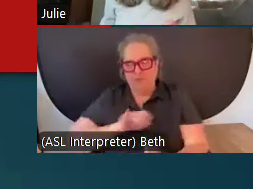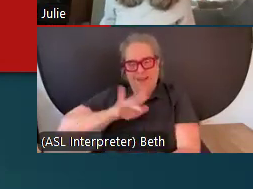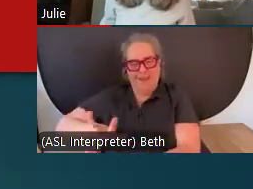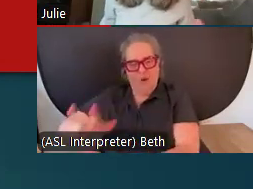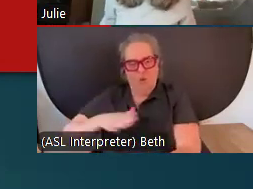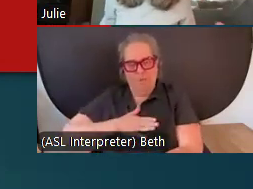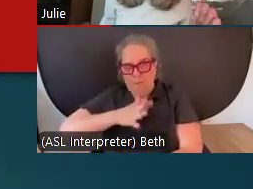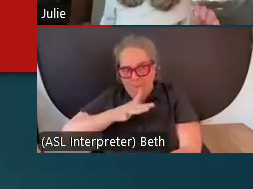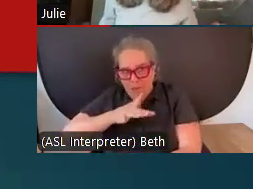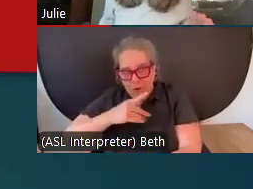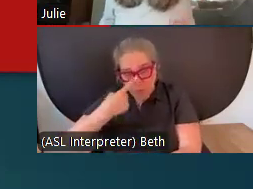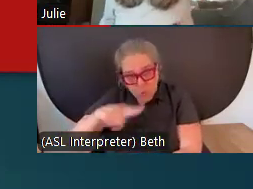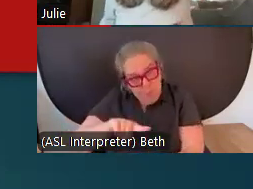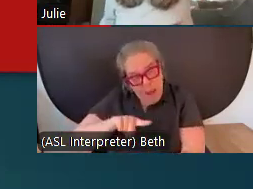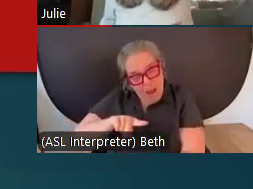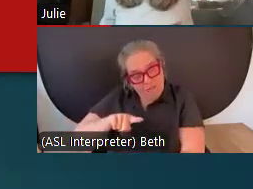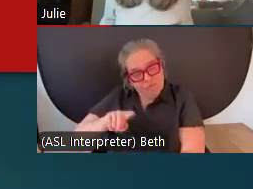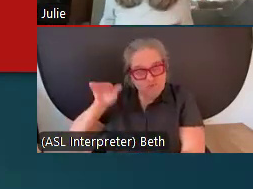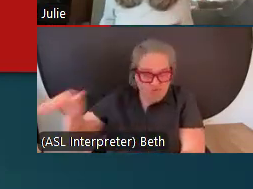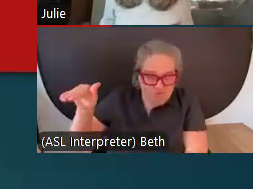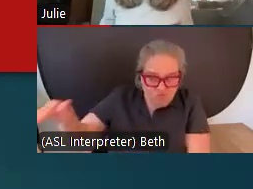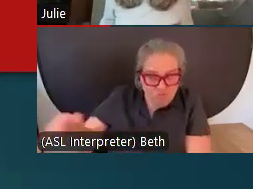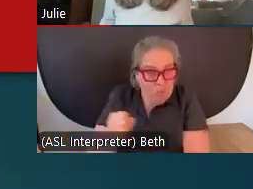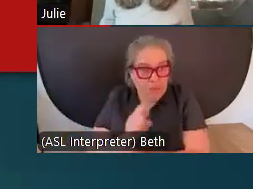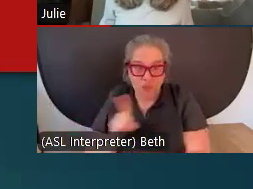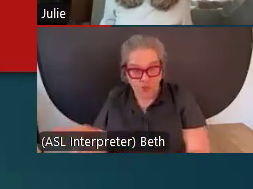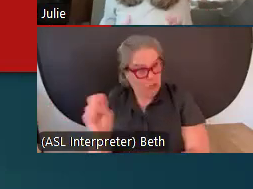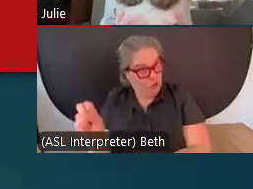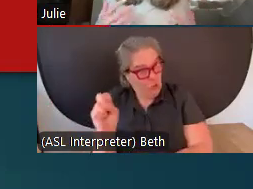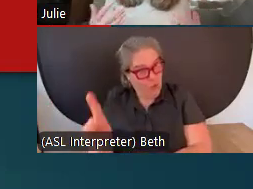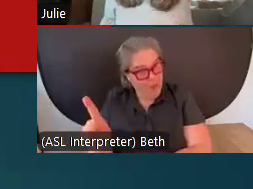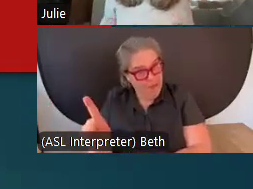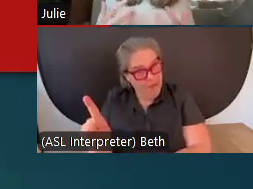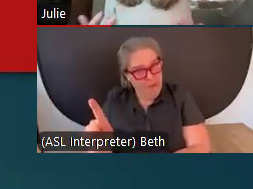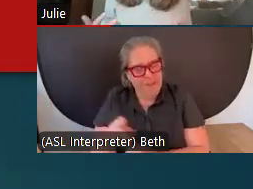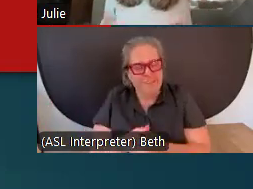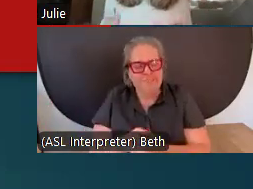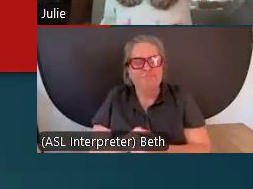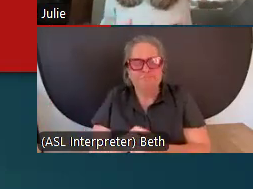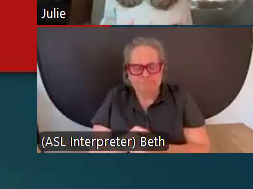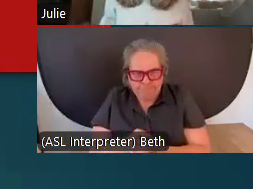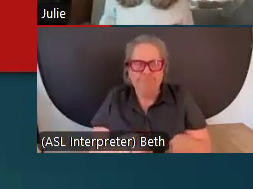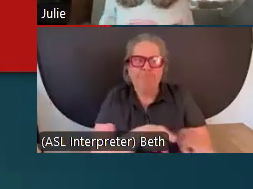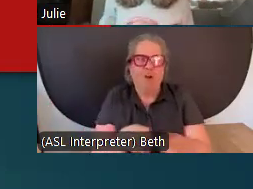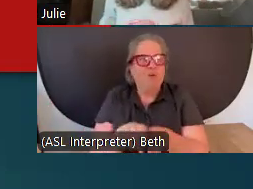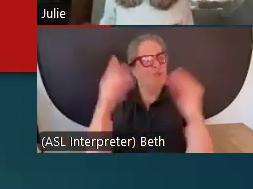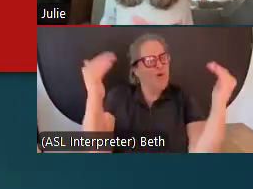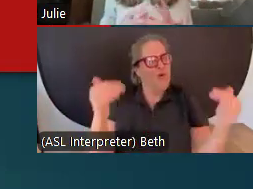I can't get a hold of her. Would you mind just knocking on the door, making sure she's going?